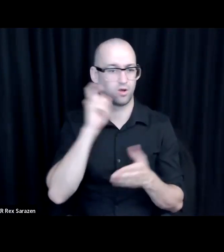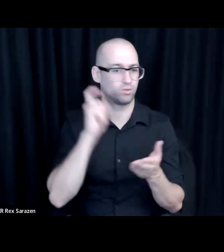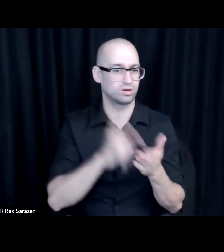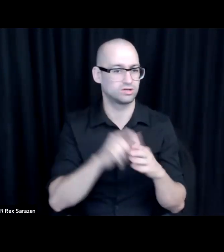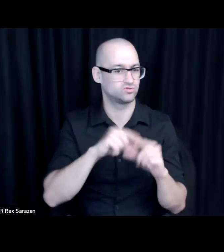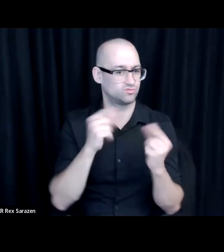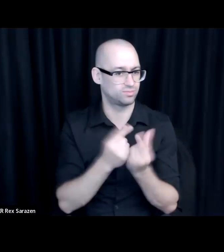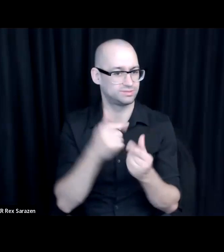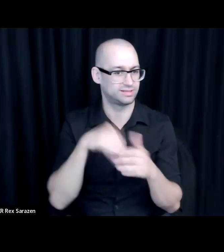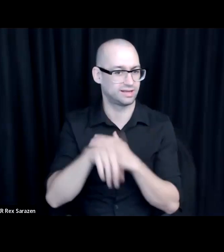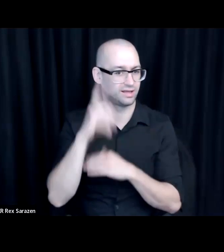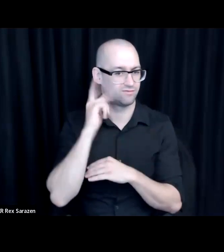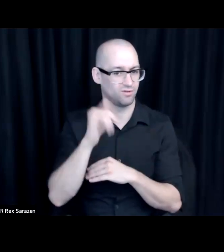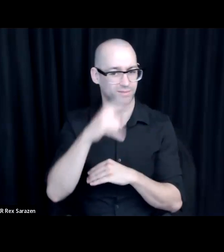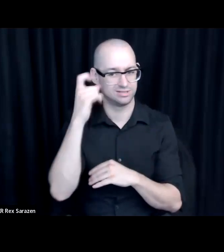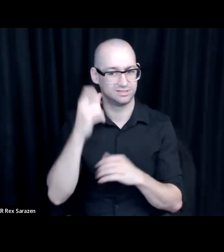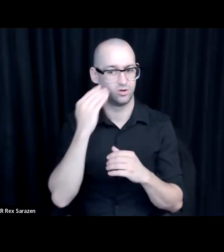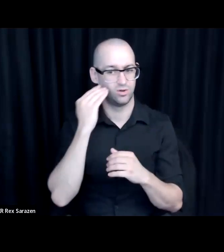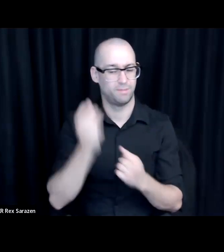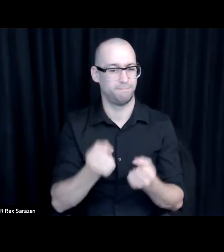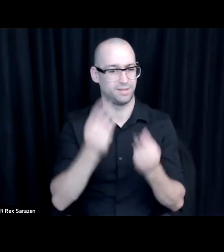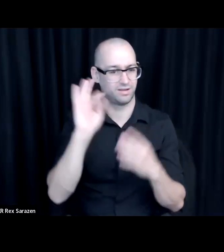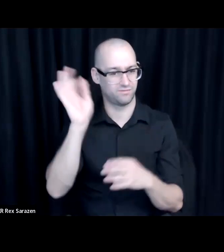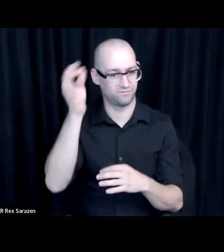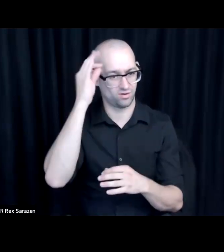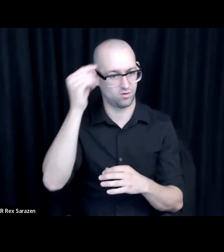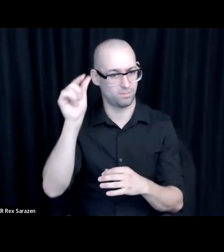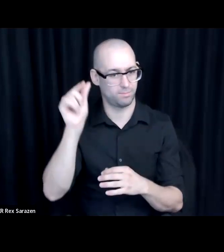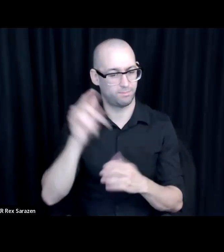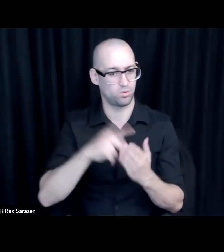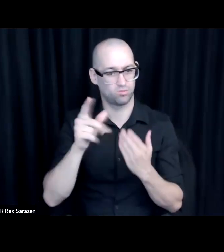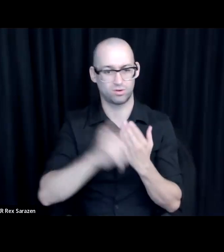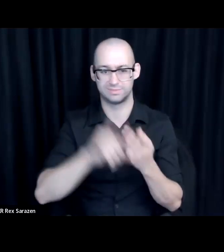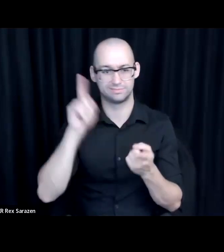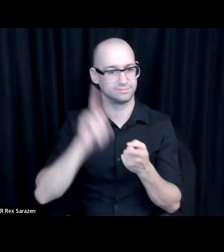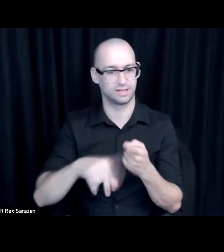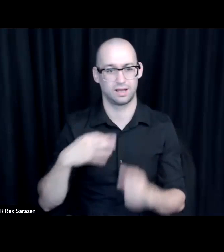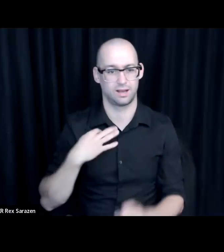I know a lot of the federal programs, they, we can't apply for them. And state of California is